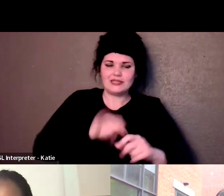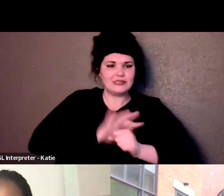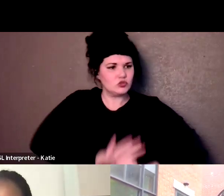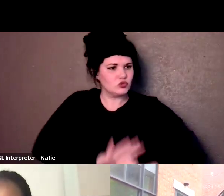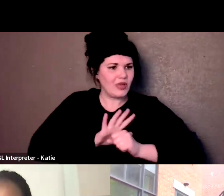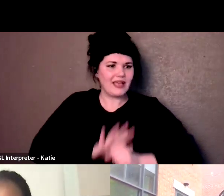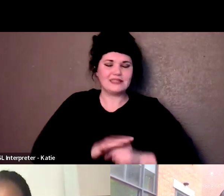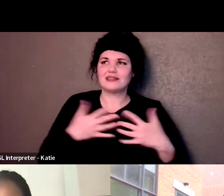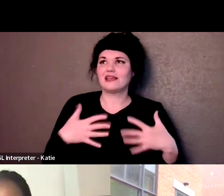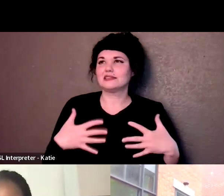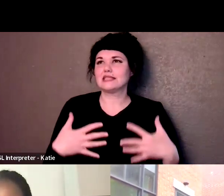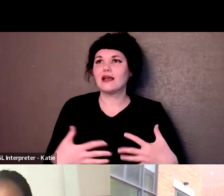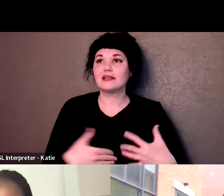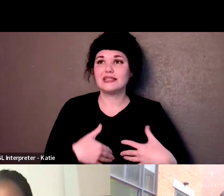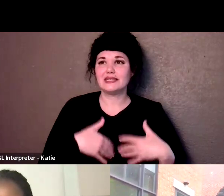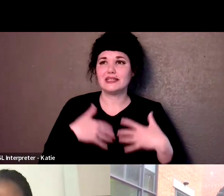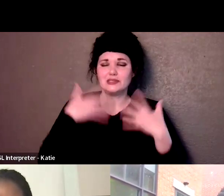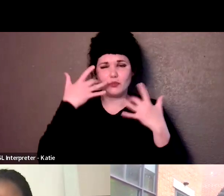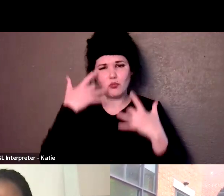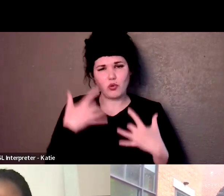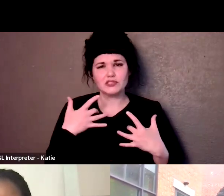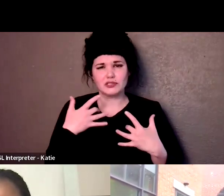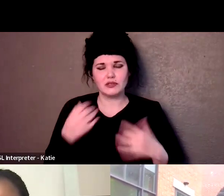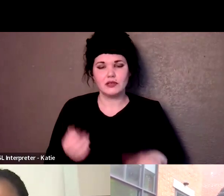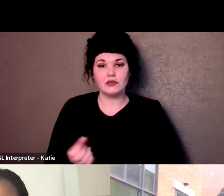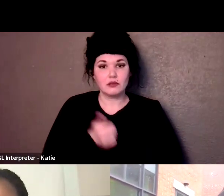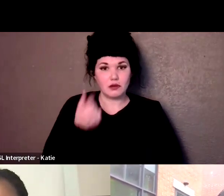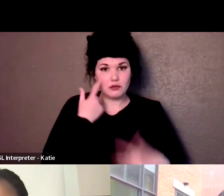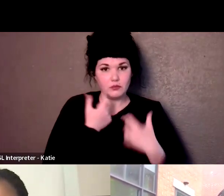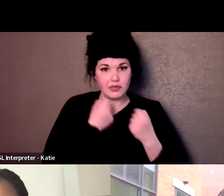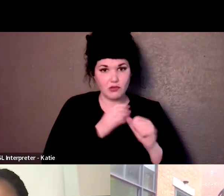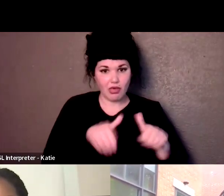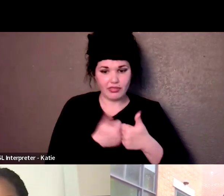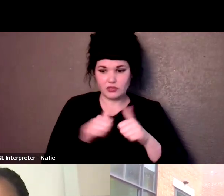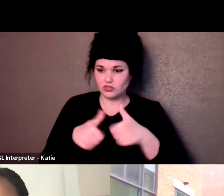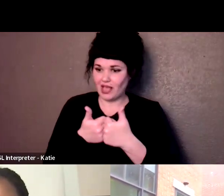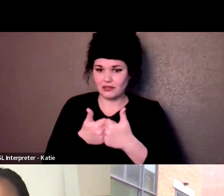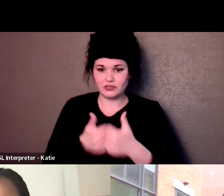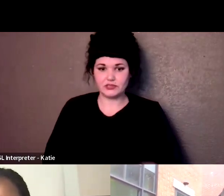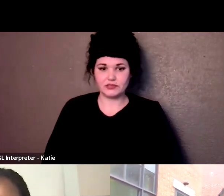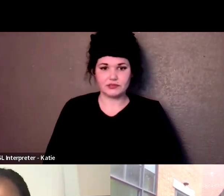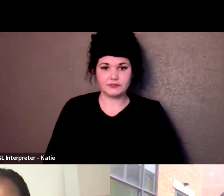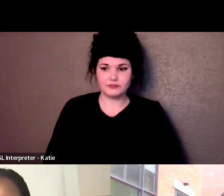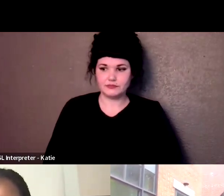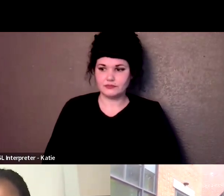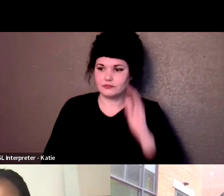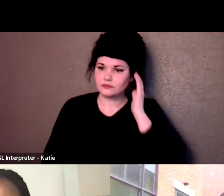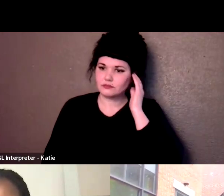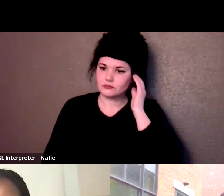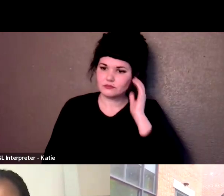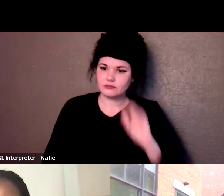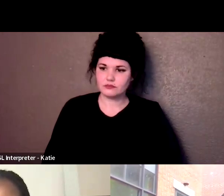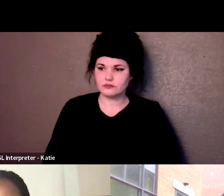other mental health challenges. What it means when it's working is that